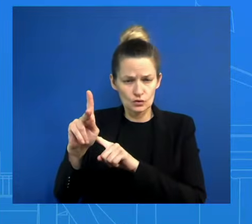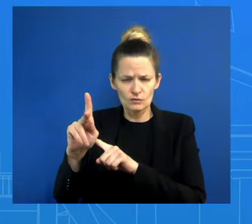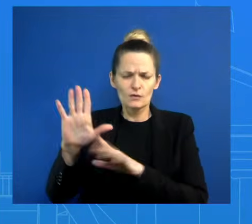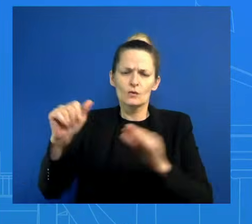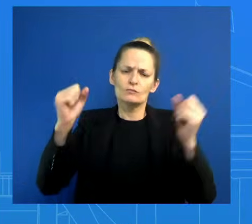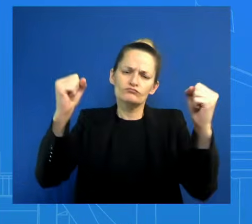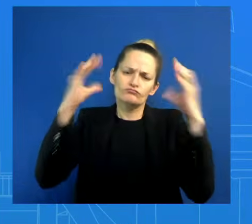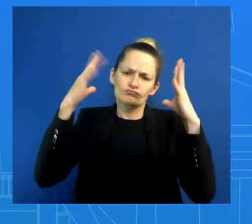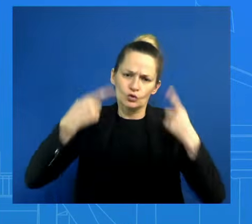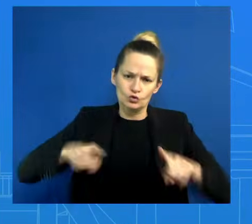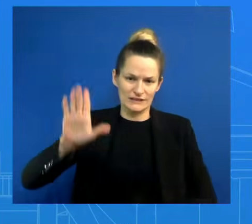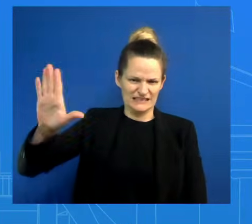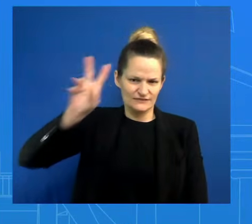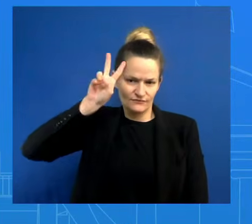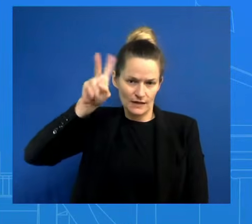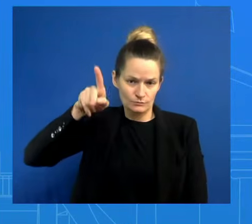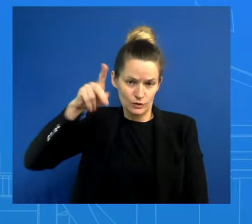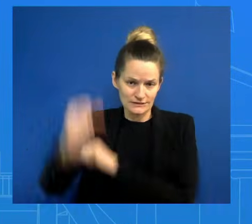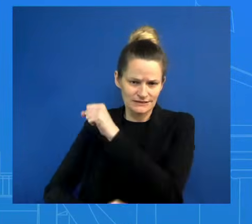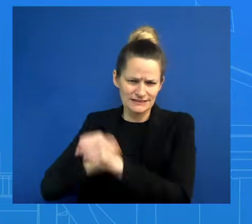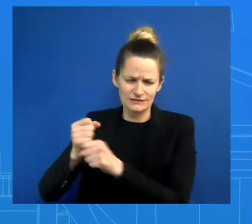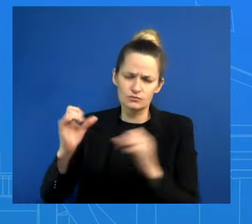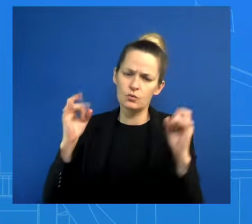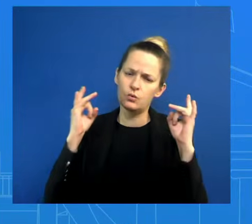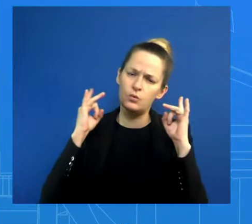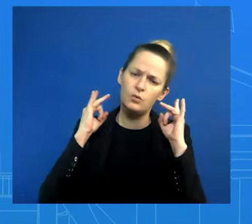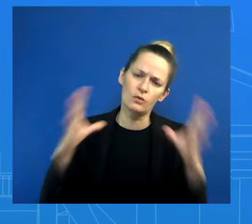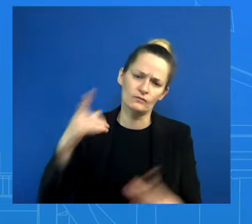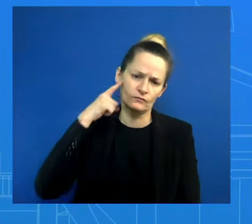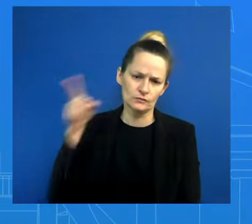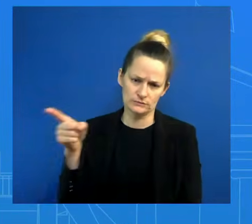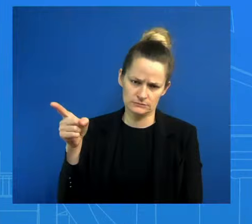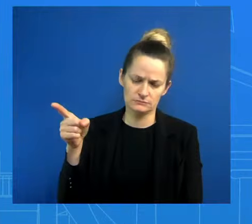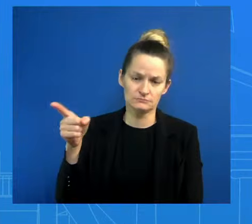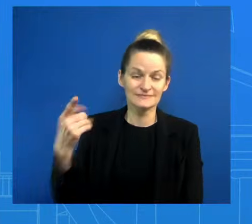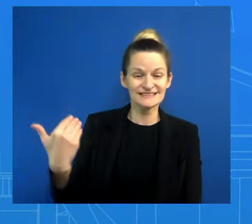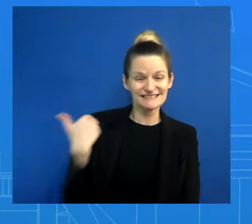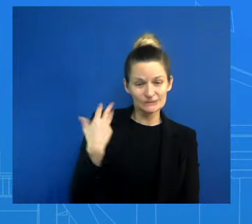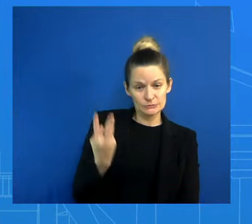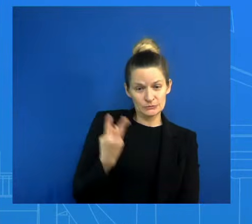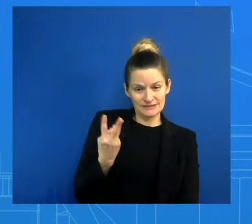the President joined survivors and families impacted by gun violence to deliver remarks